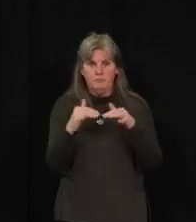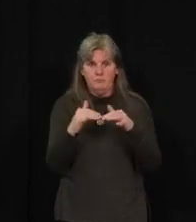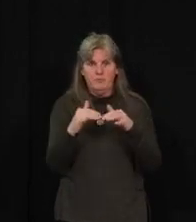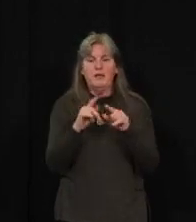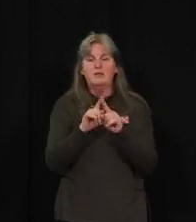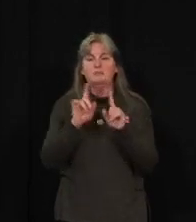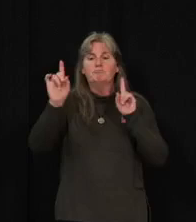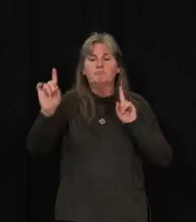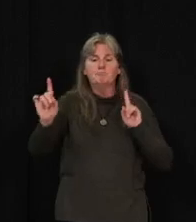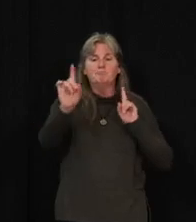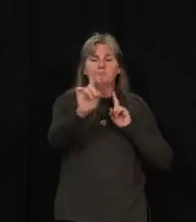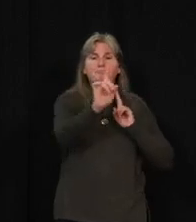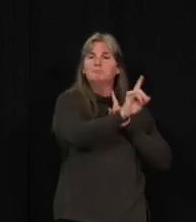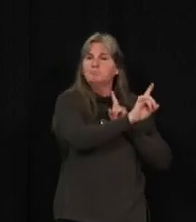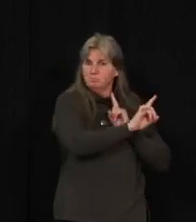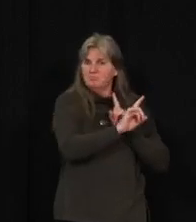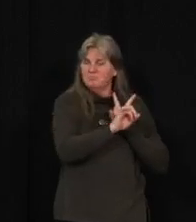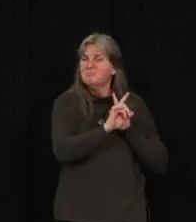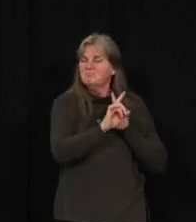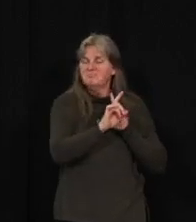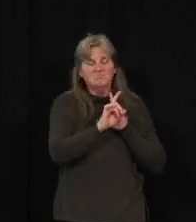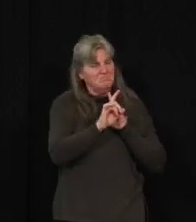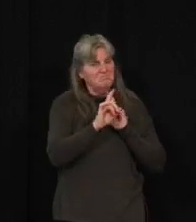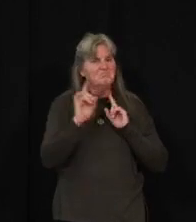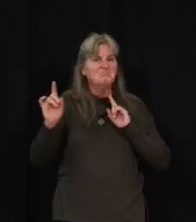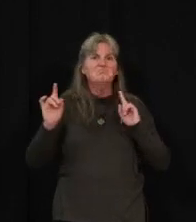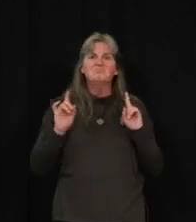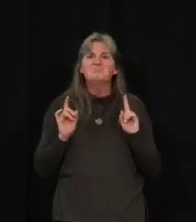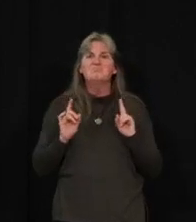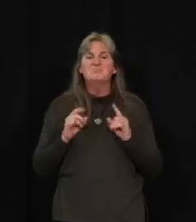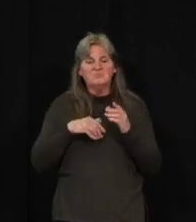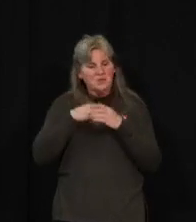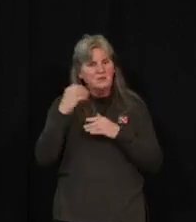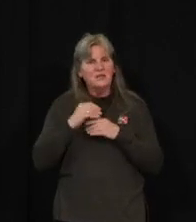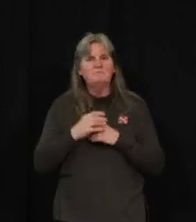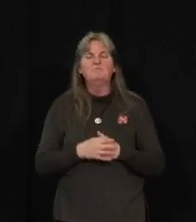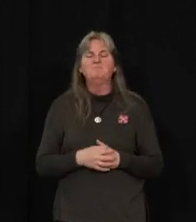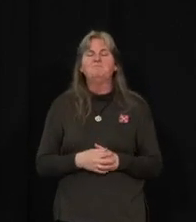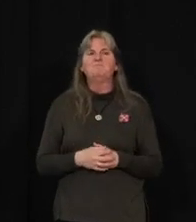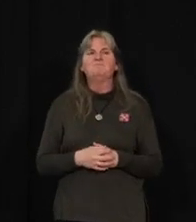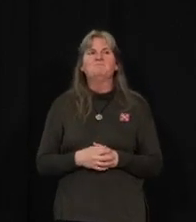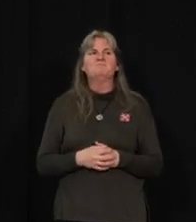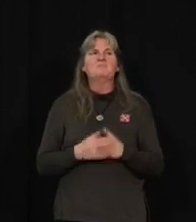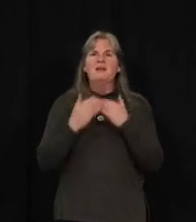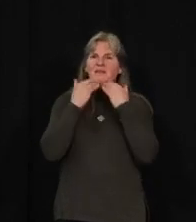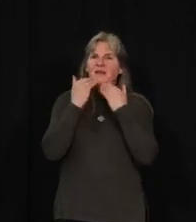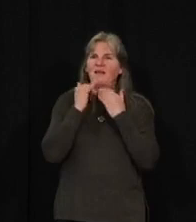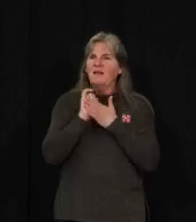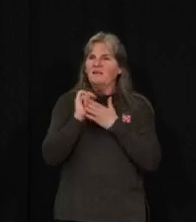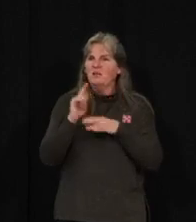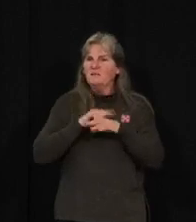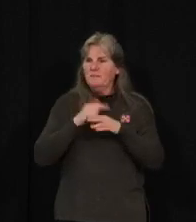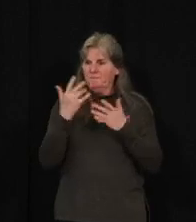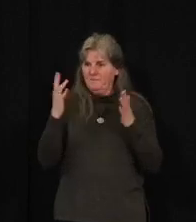considered. Thank you. That is all the time we have today. The next COVID update will be